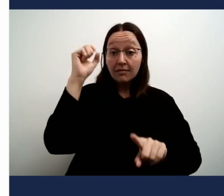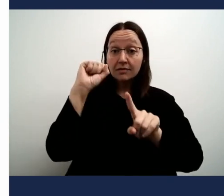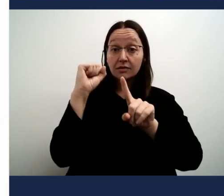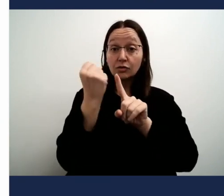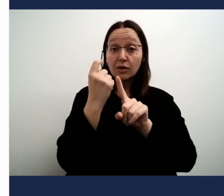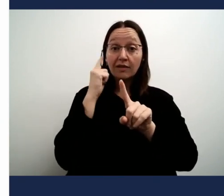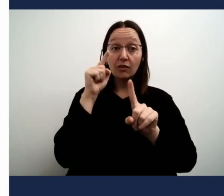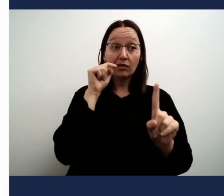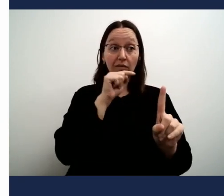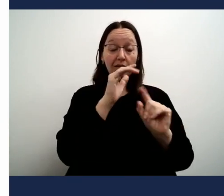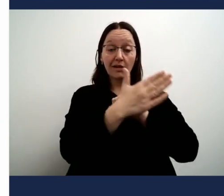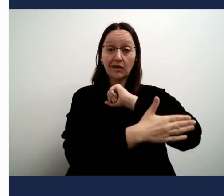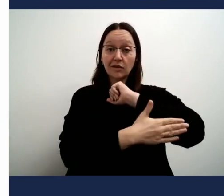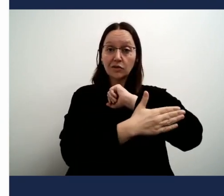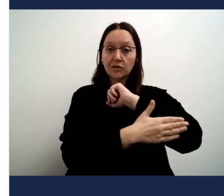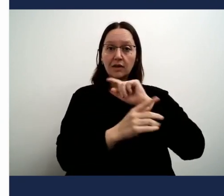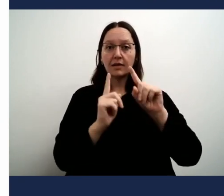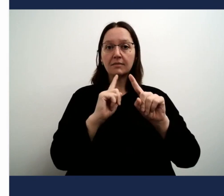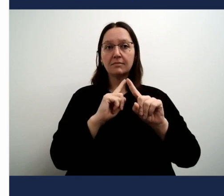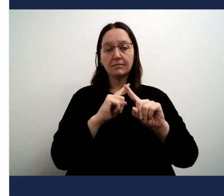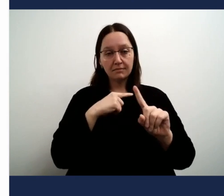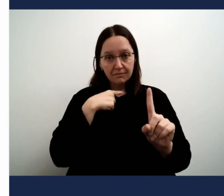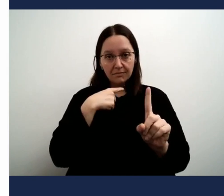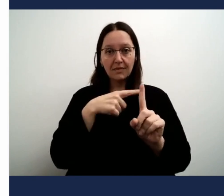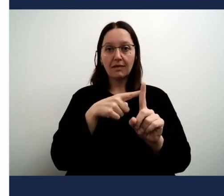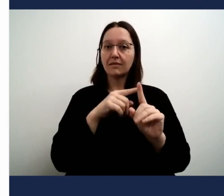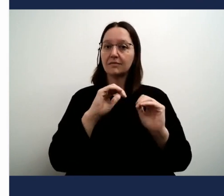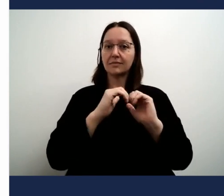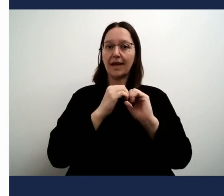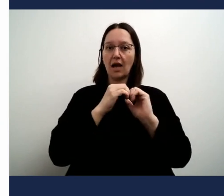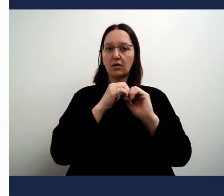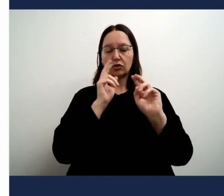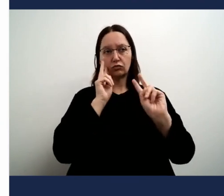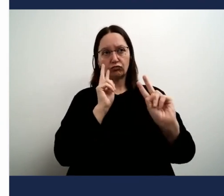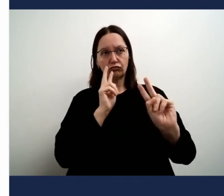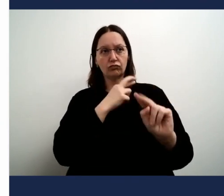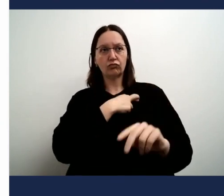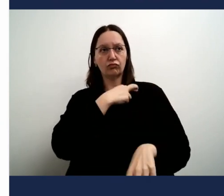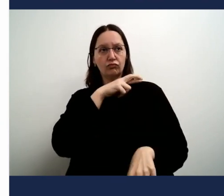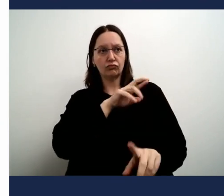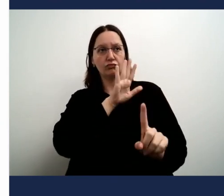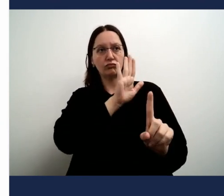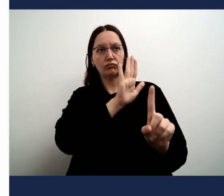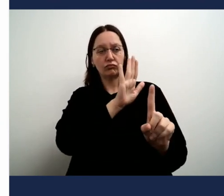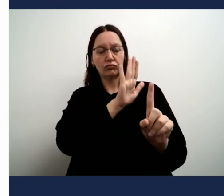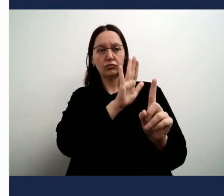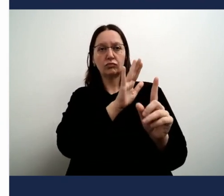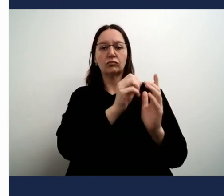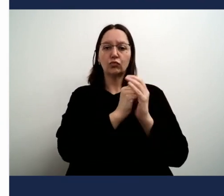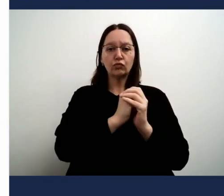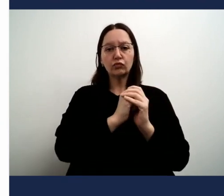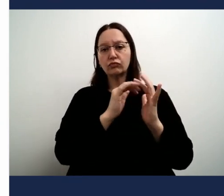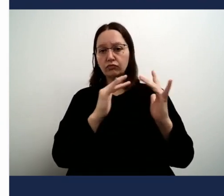numerous awards, including the civil rights leadership award from the California association of human relations